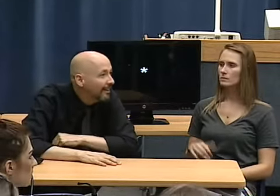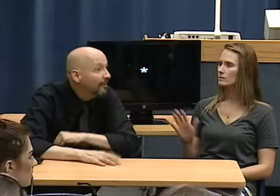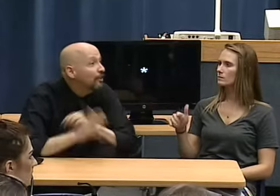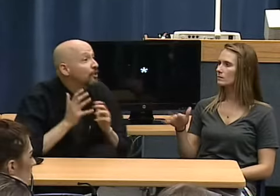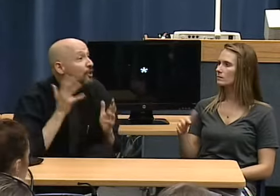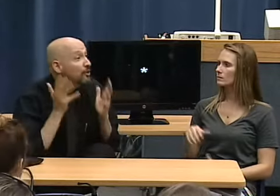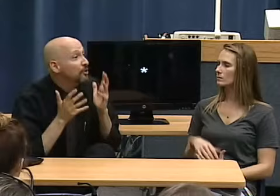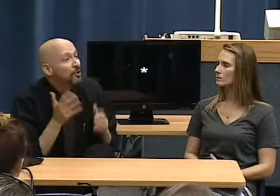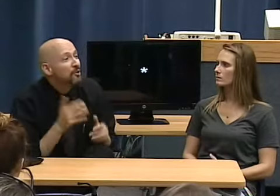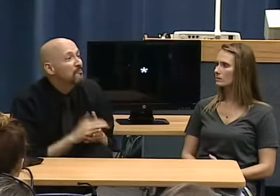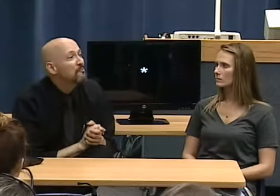Gestures?